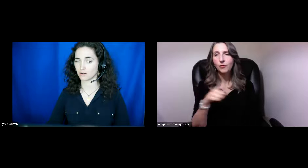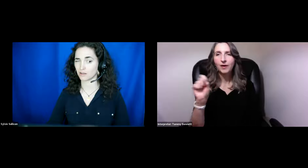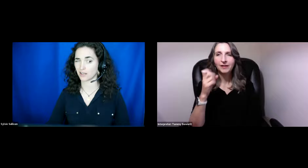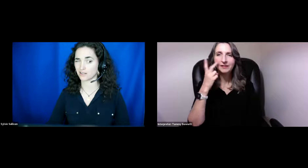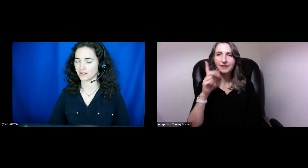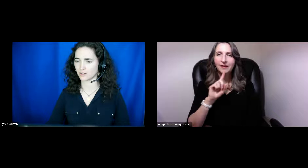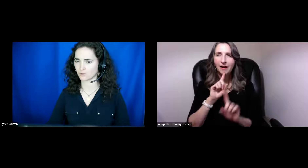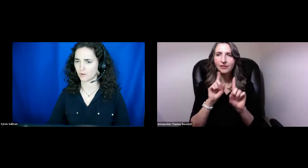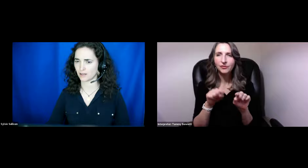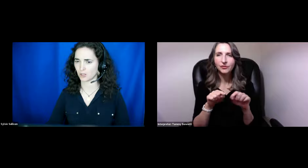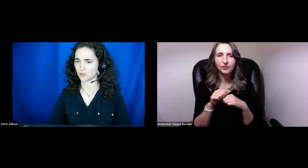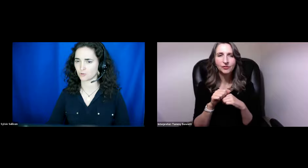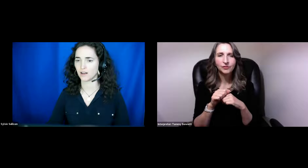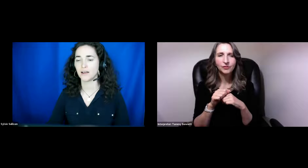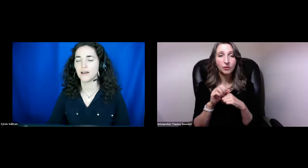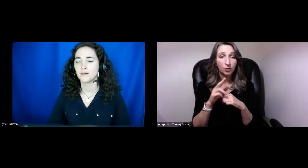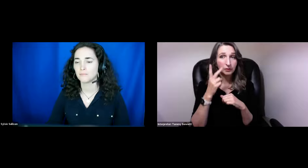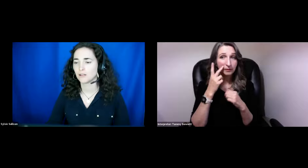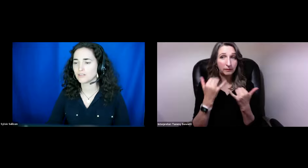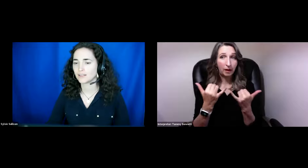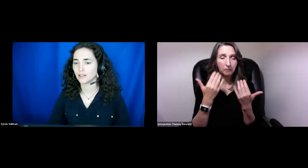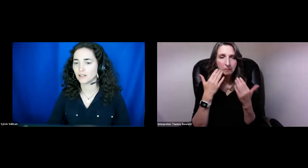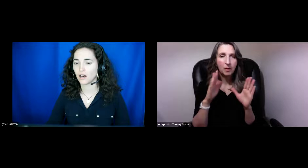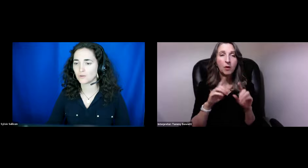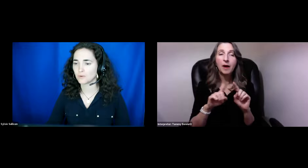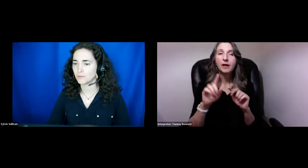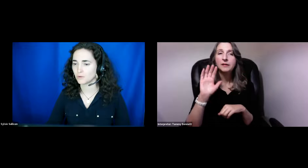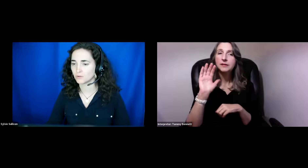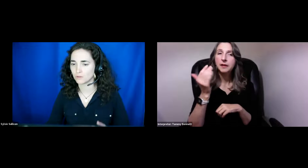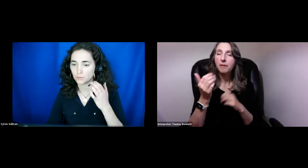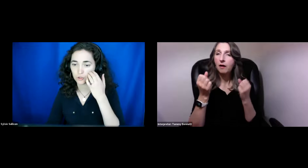Or are you guys seeing the answers right now. I'm not sure but it looks like a lot of people.